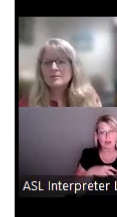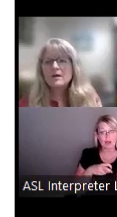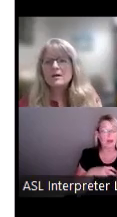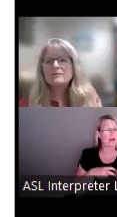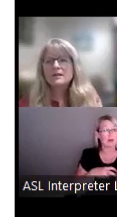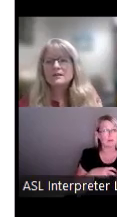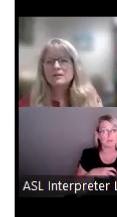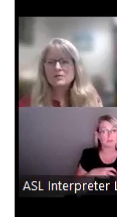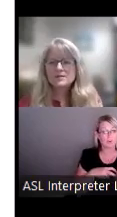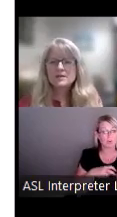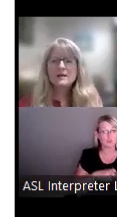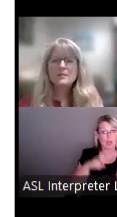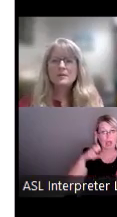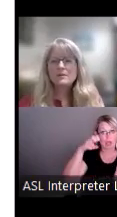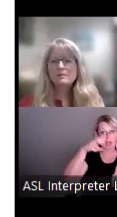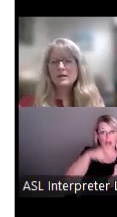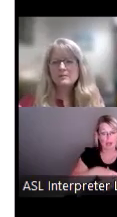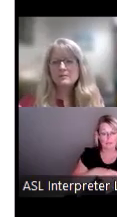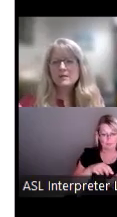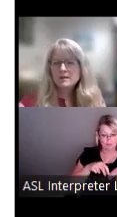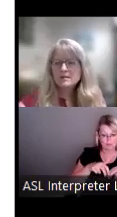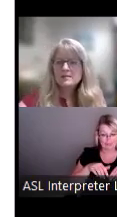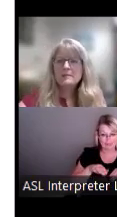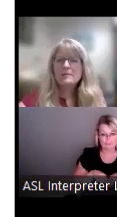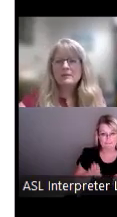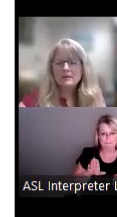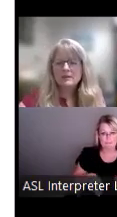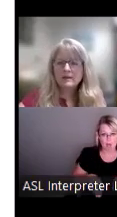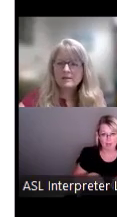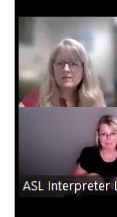jump off like a low step or the bottom step of a climbing